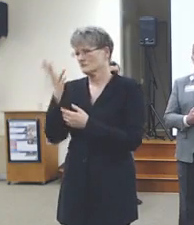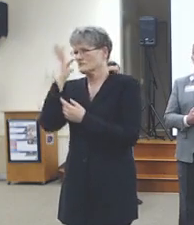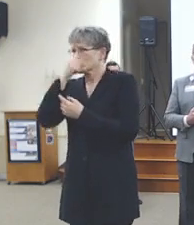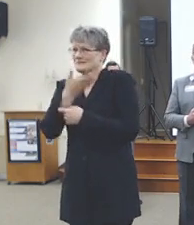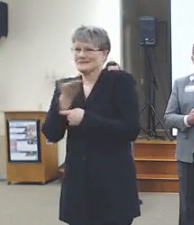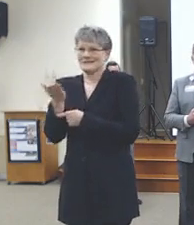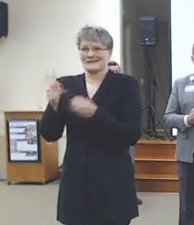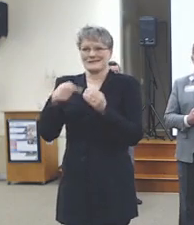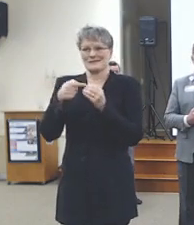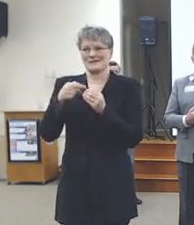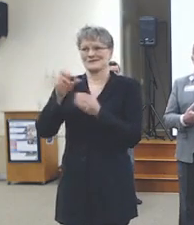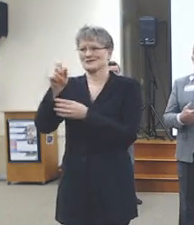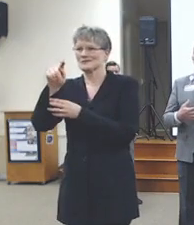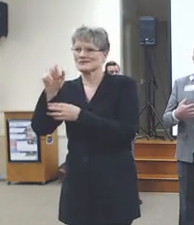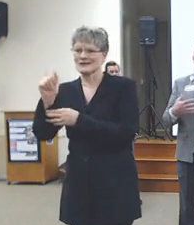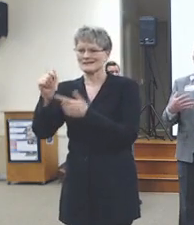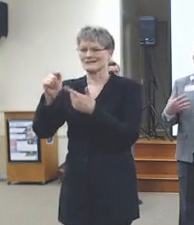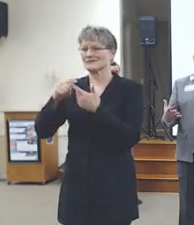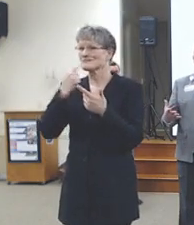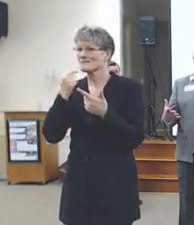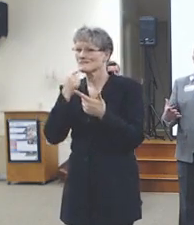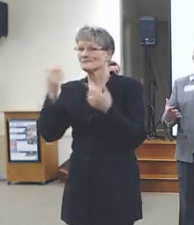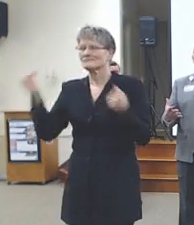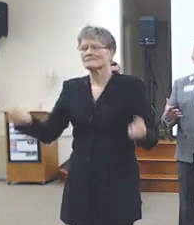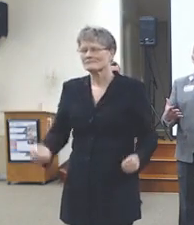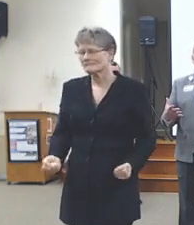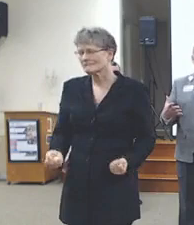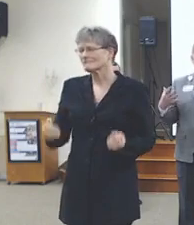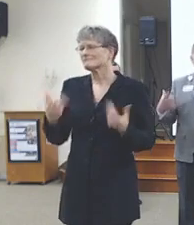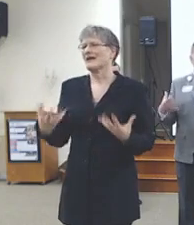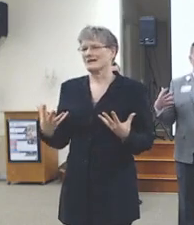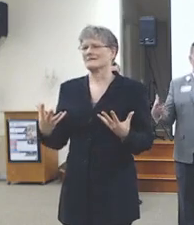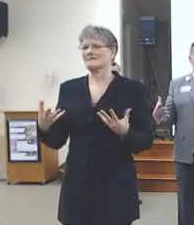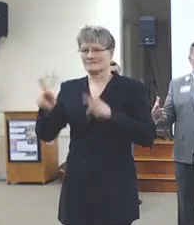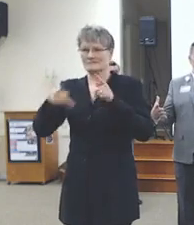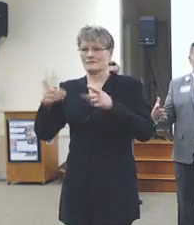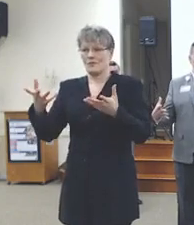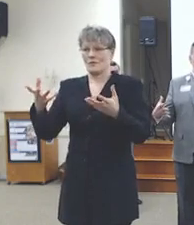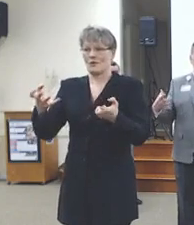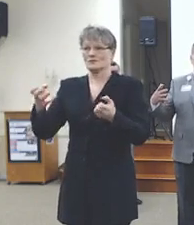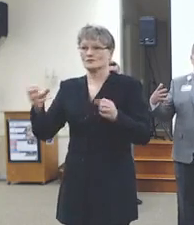County and Redding is that you have so many people who want to "do," they want to